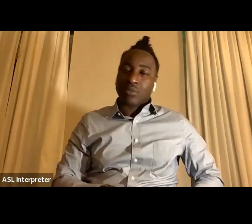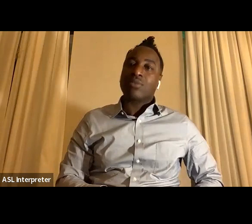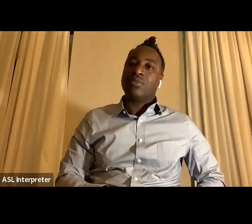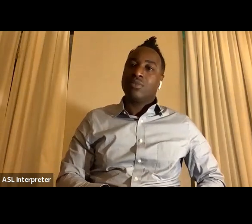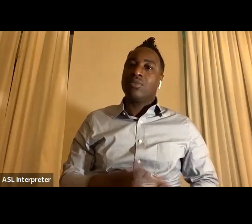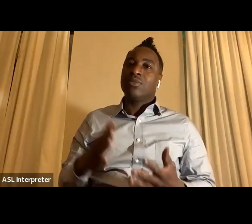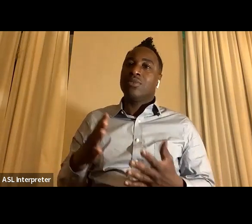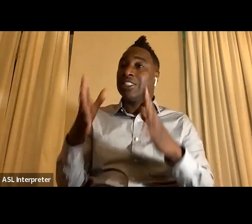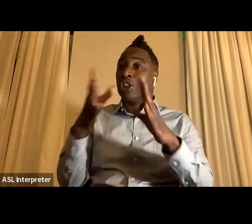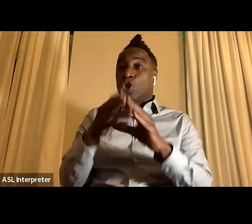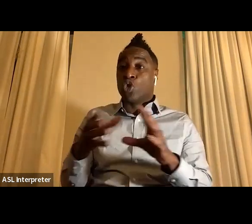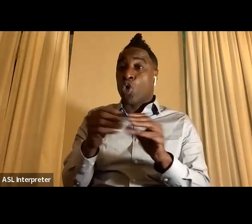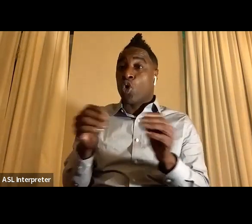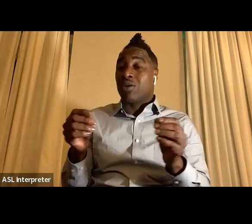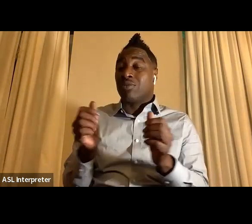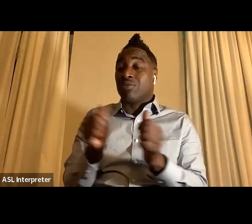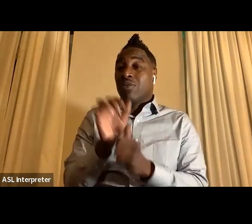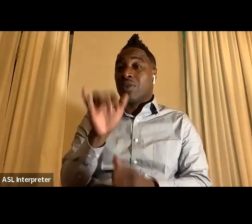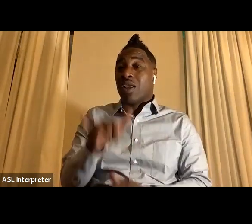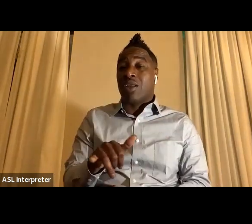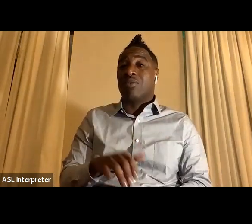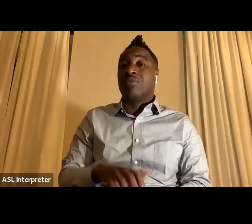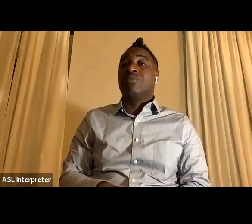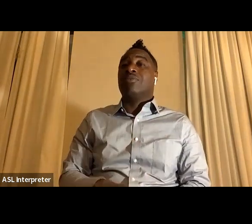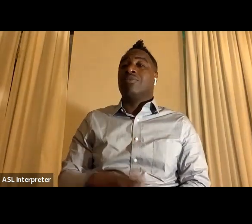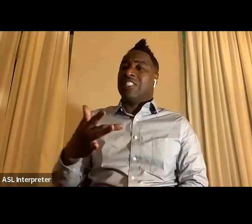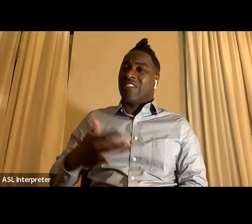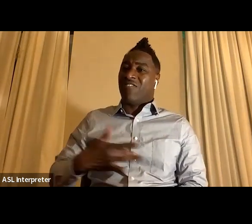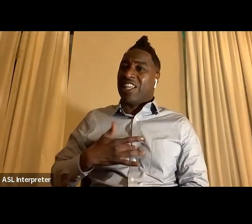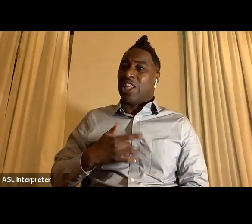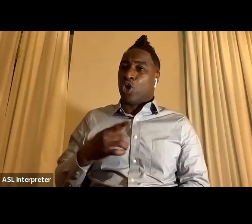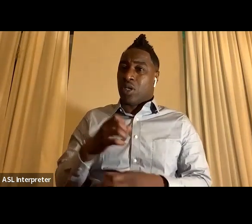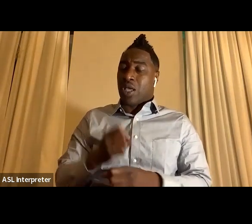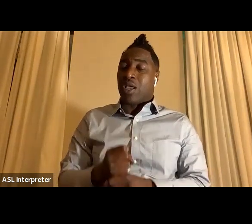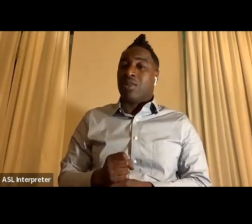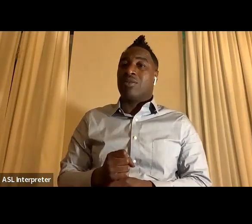there is a certain feeling and sense of look at this history here